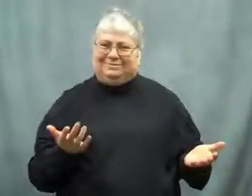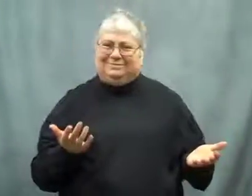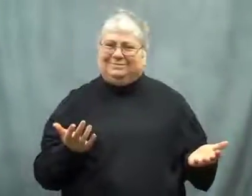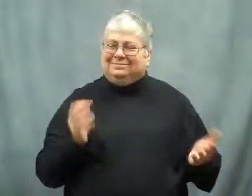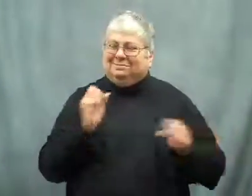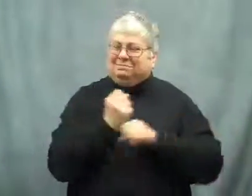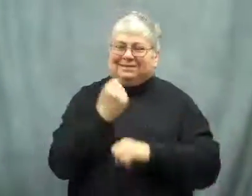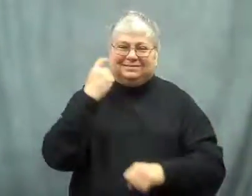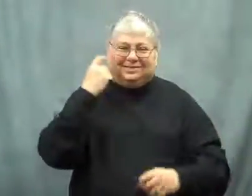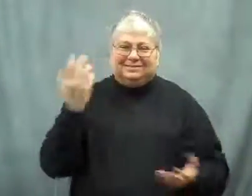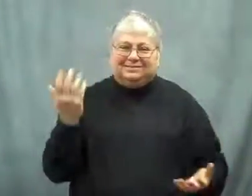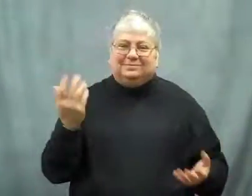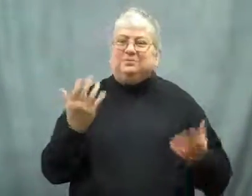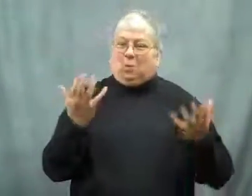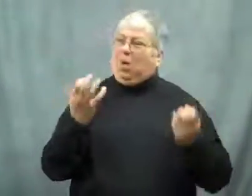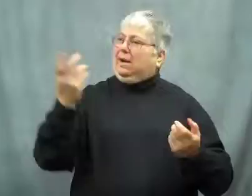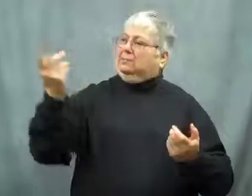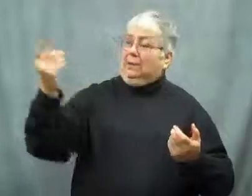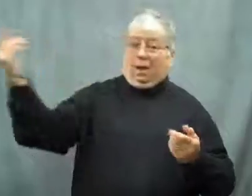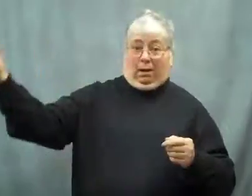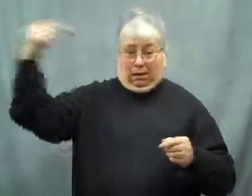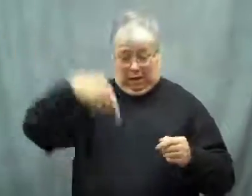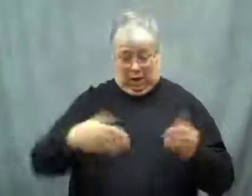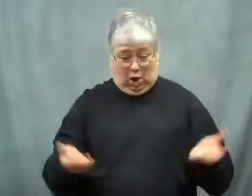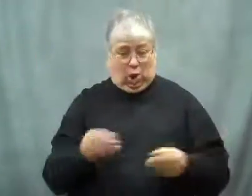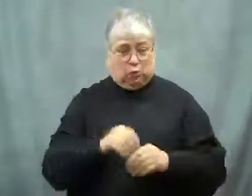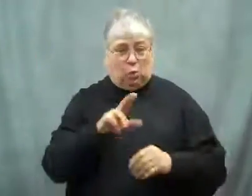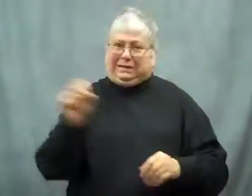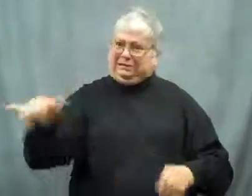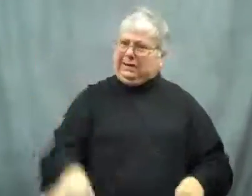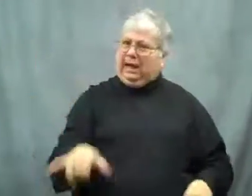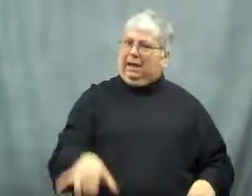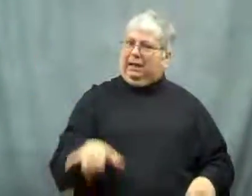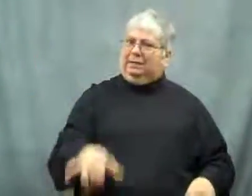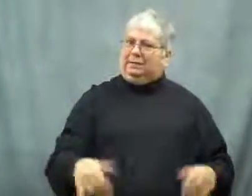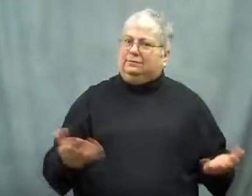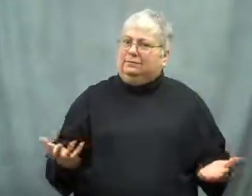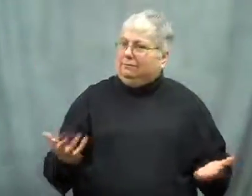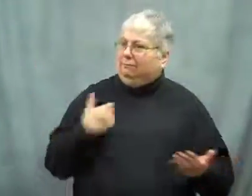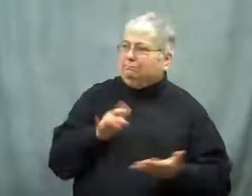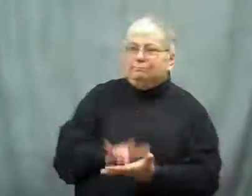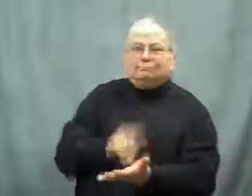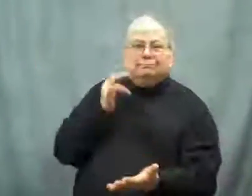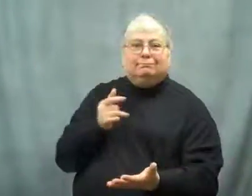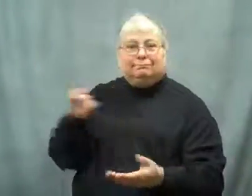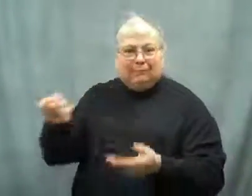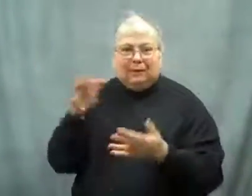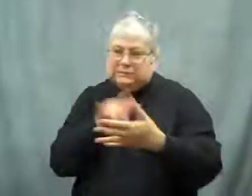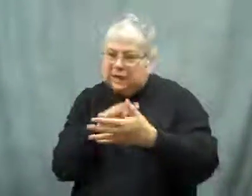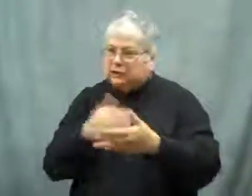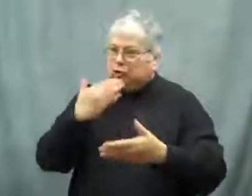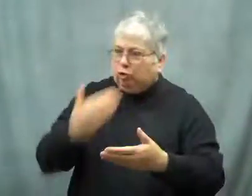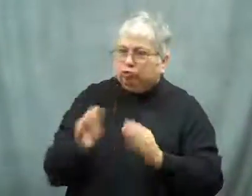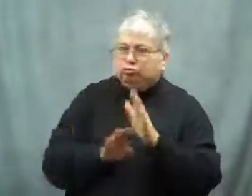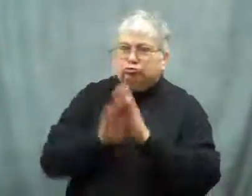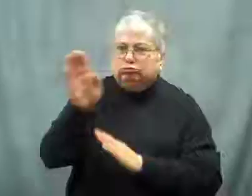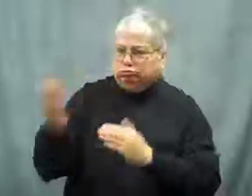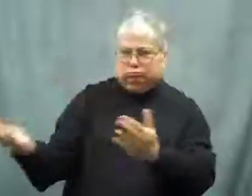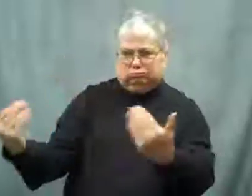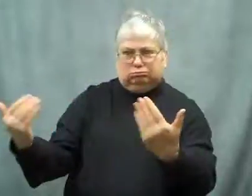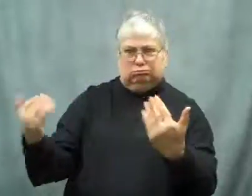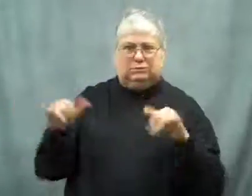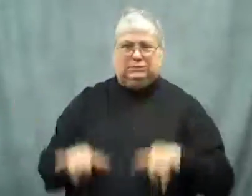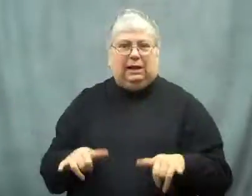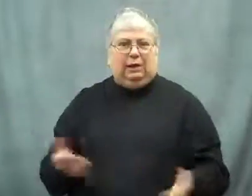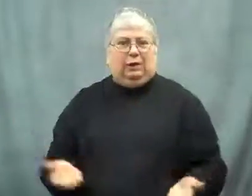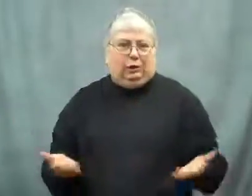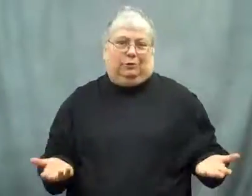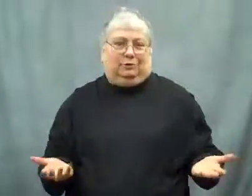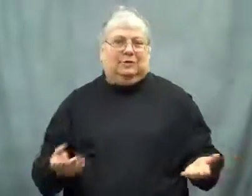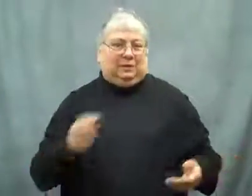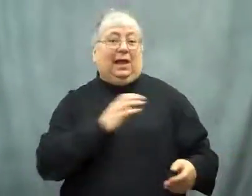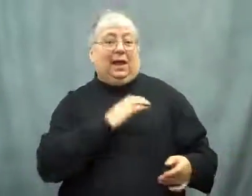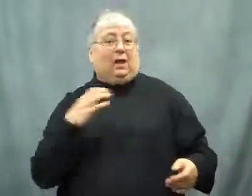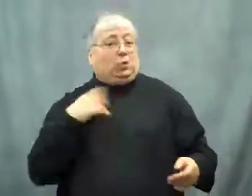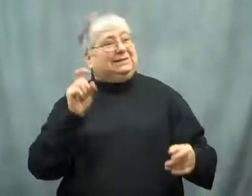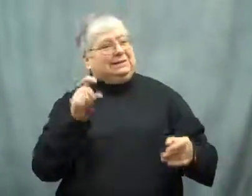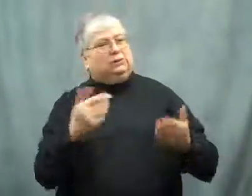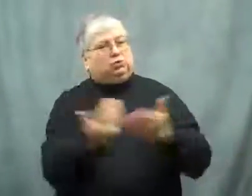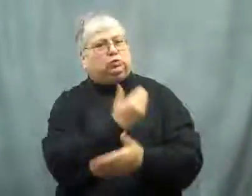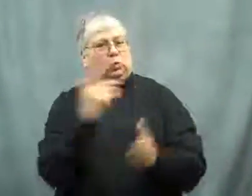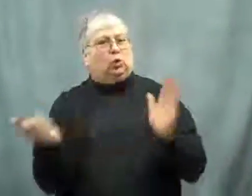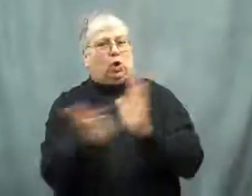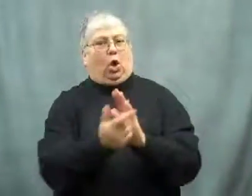He said that didn't make sense. He wanted these students to stay in the U.S.